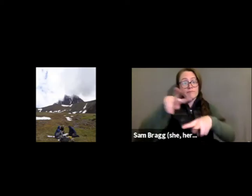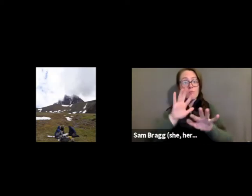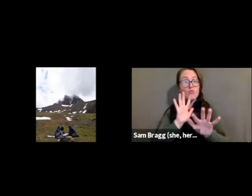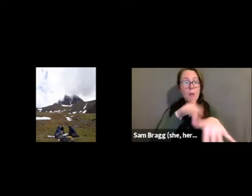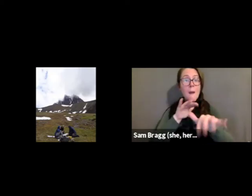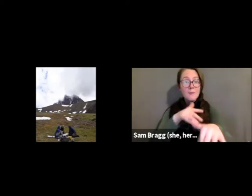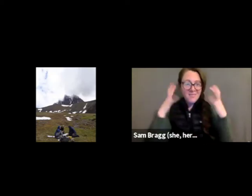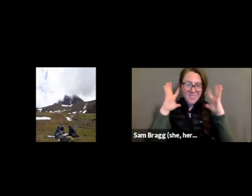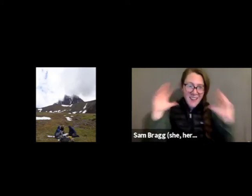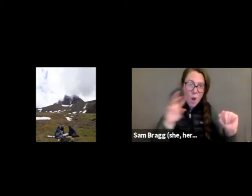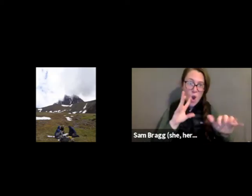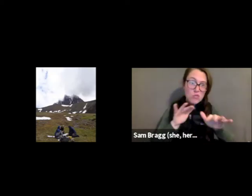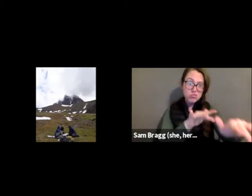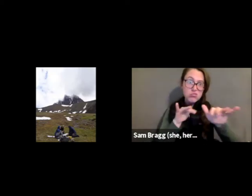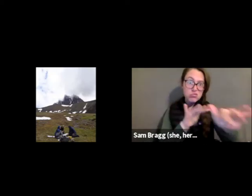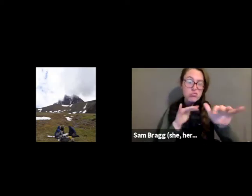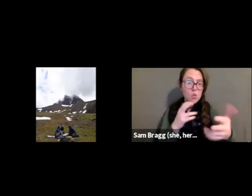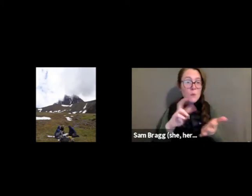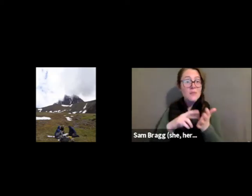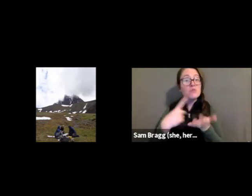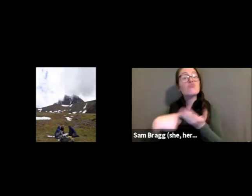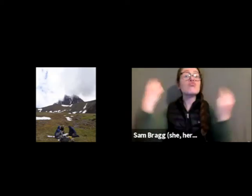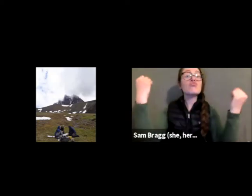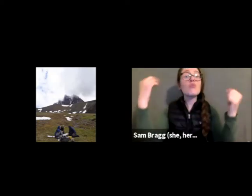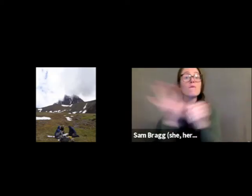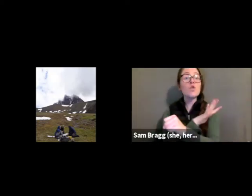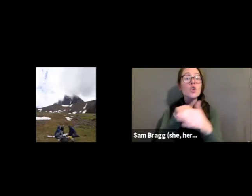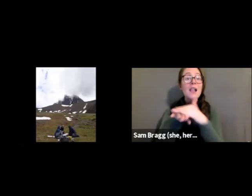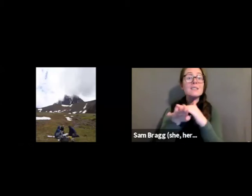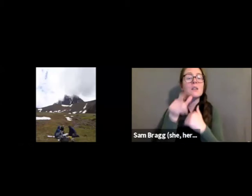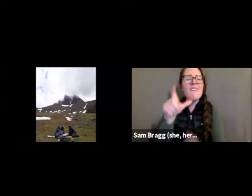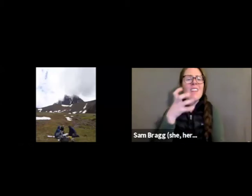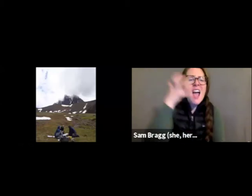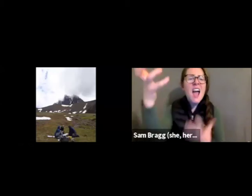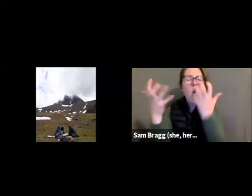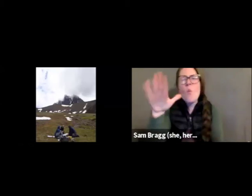when we were discussing our worms around the rapids you know the water was really loud and so